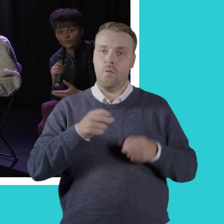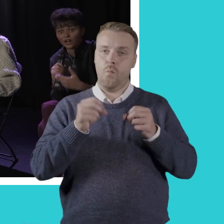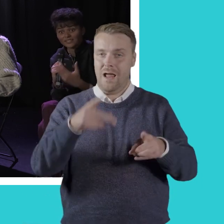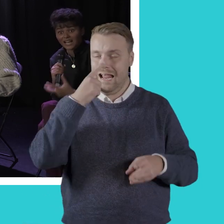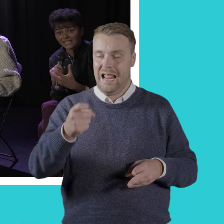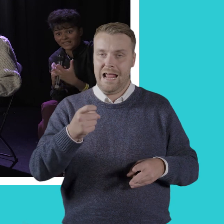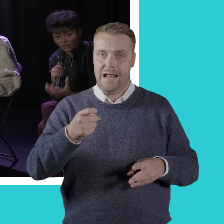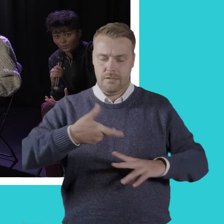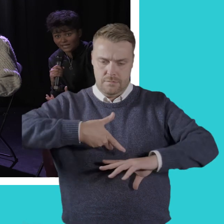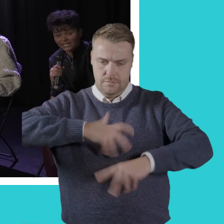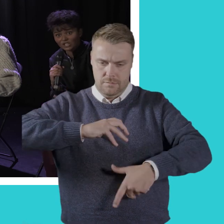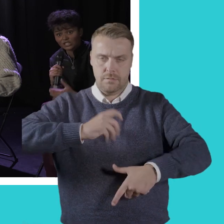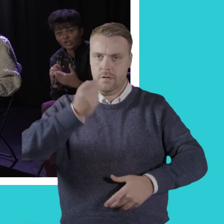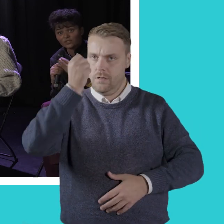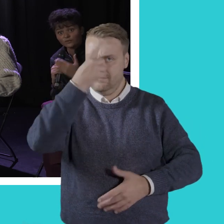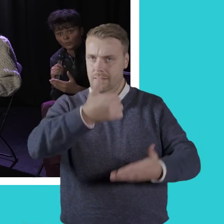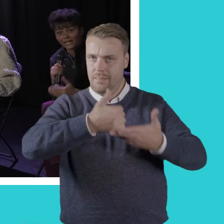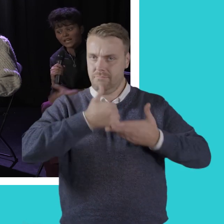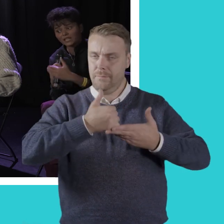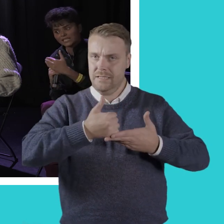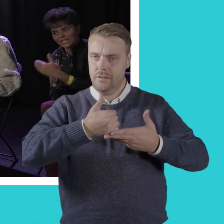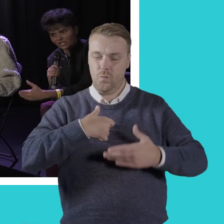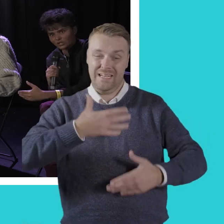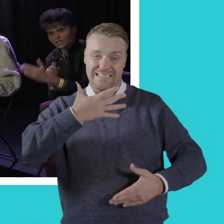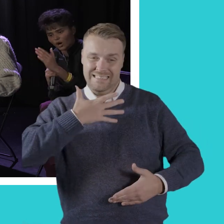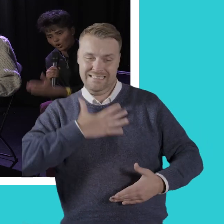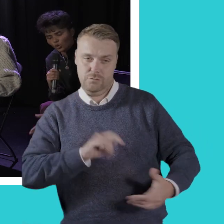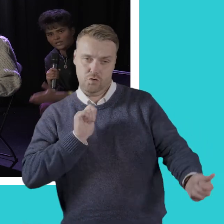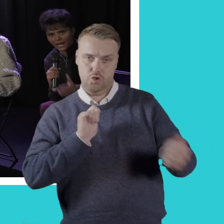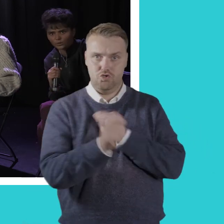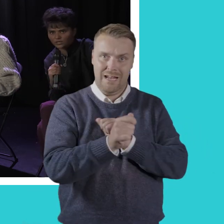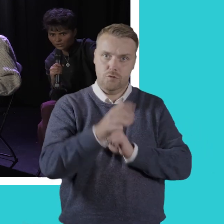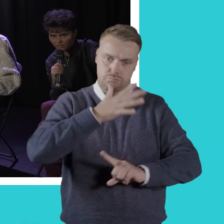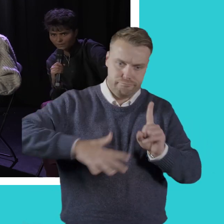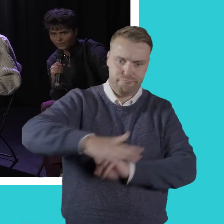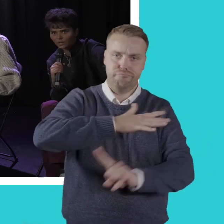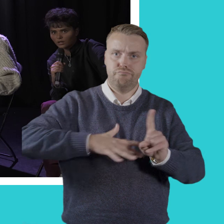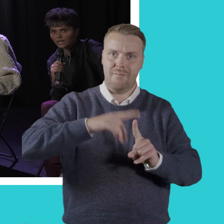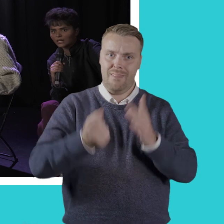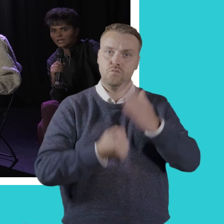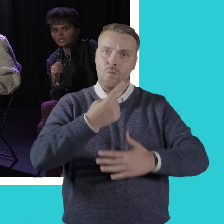of understanding therapy is actually transforming the conditions that are causing our distress okay.